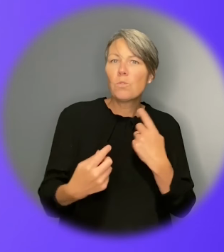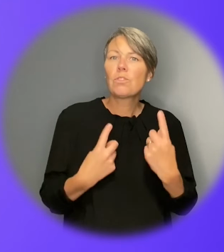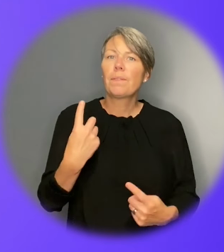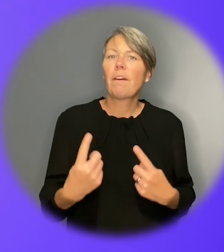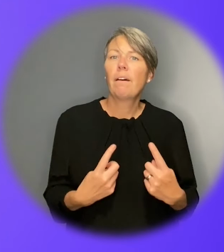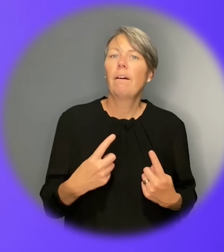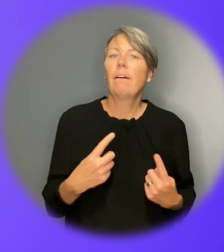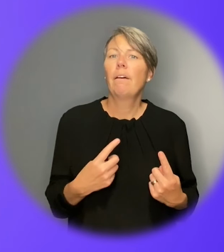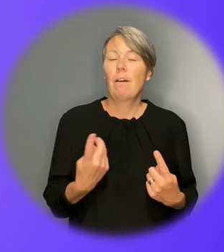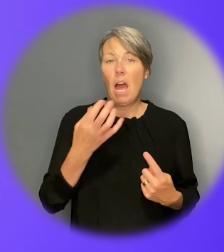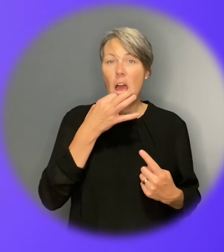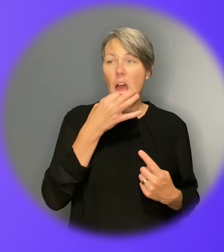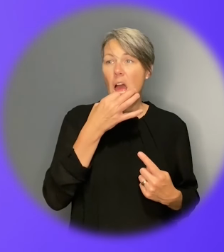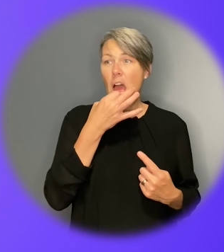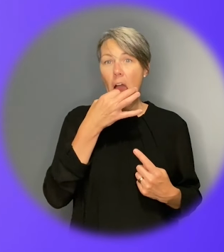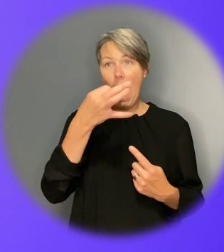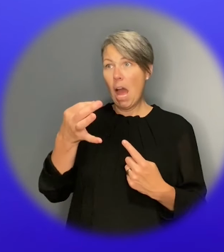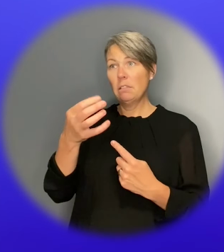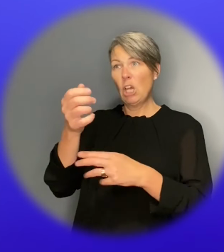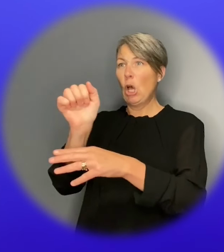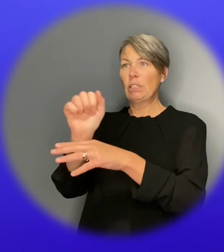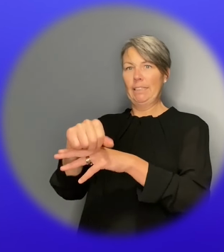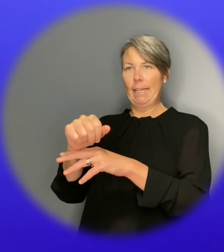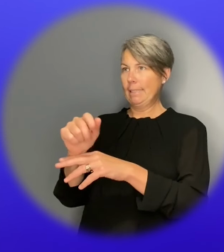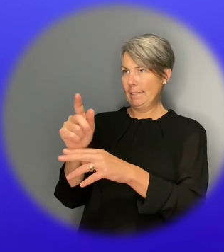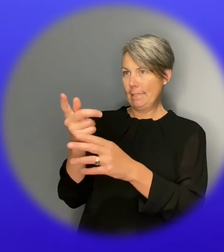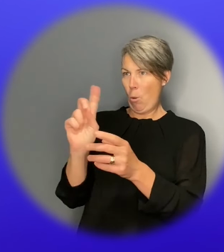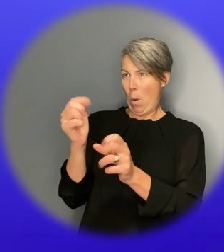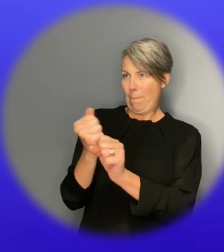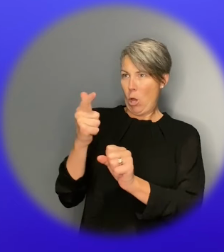"What does consent look like to you?" "What makes you comfortable?" "What doesn't make